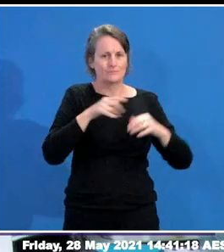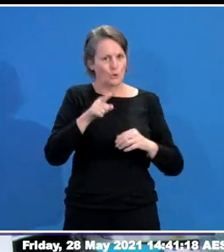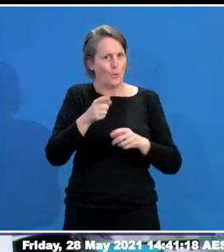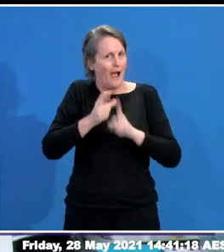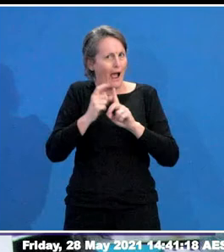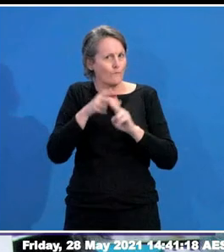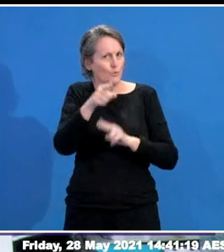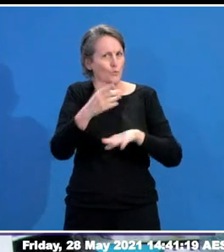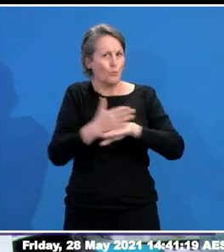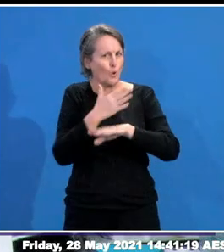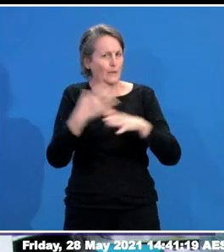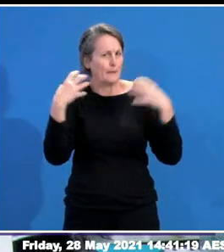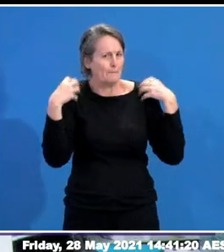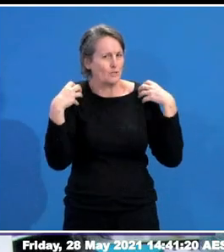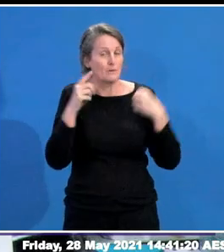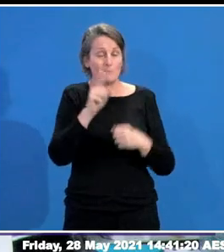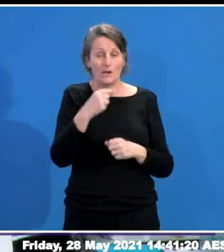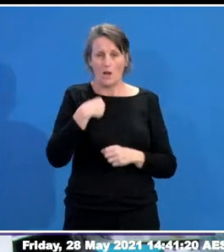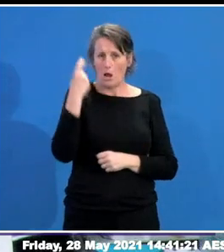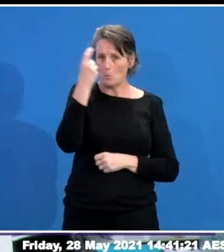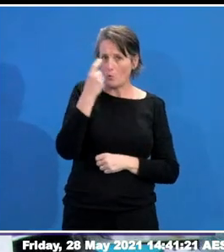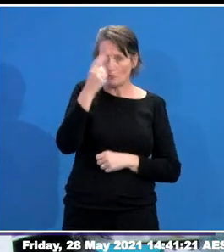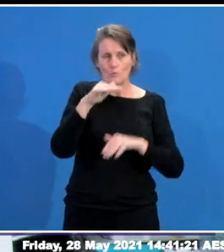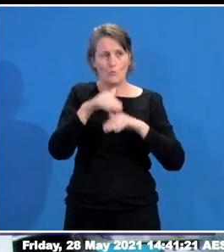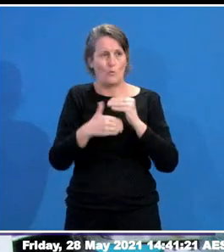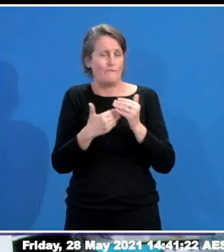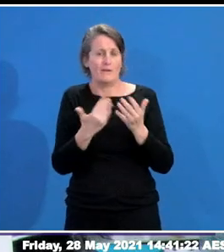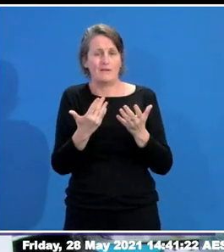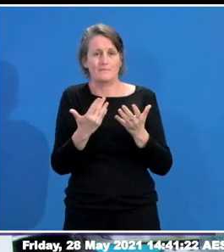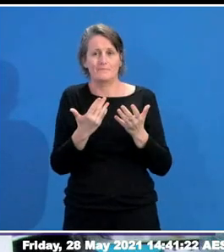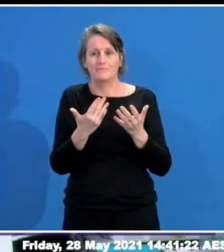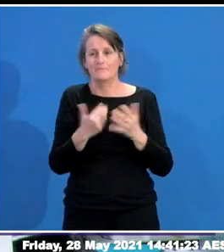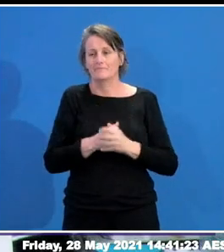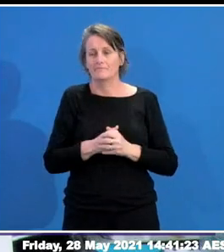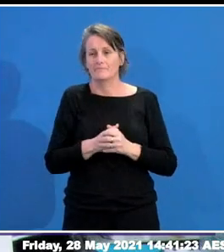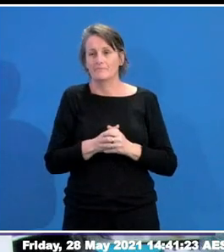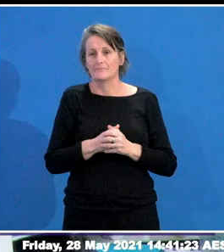Commissioner, but I'm wondering about institutional changes that might, in a